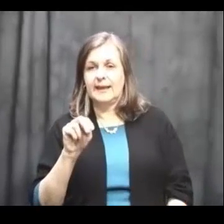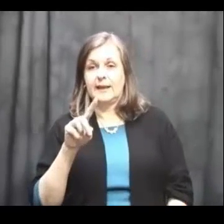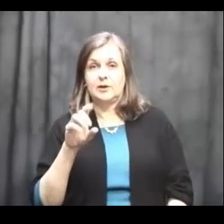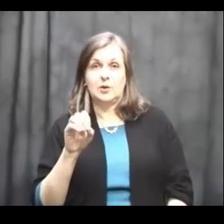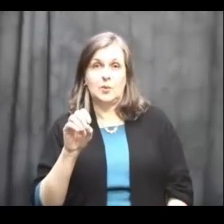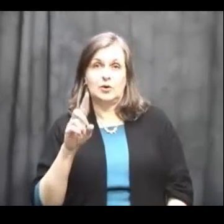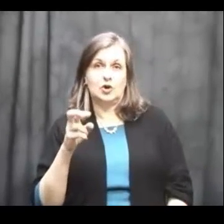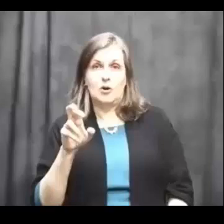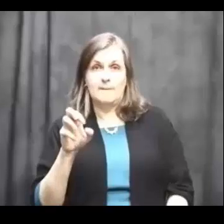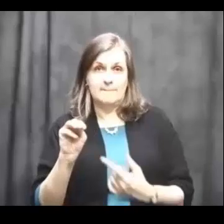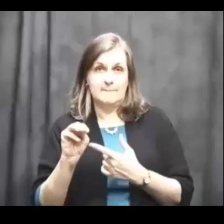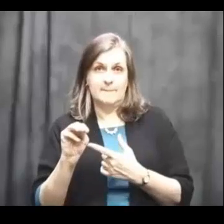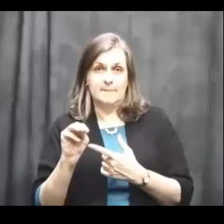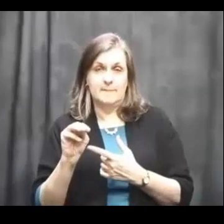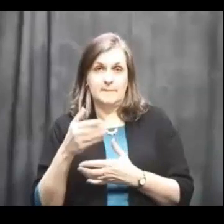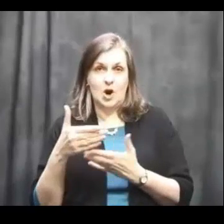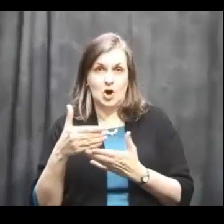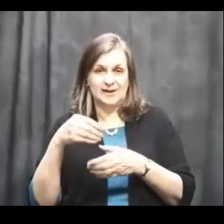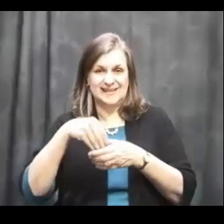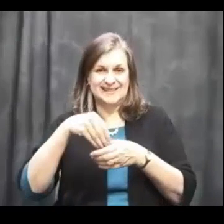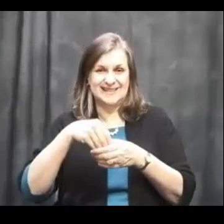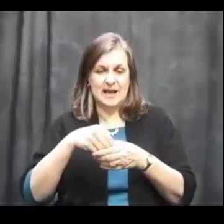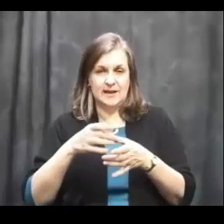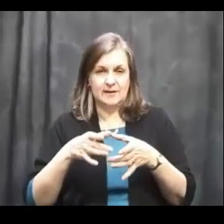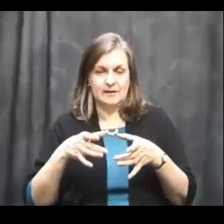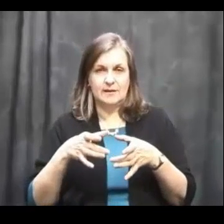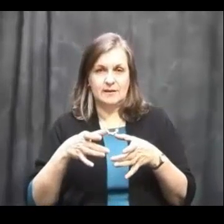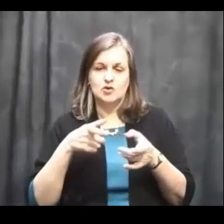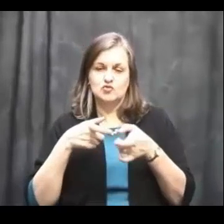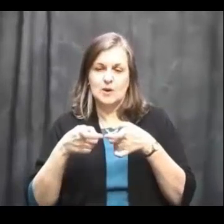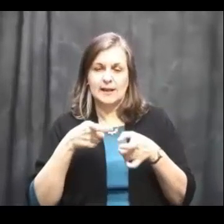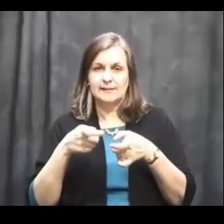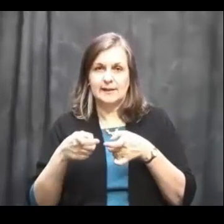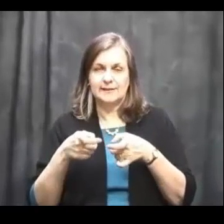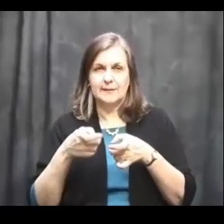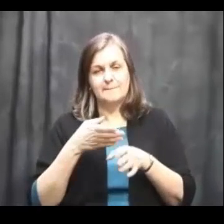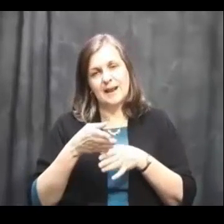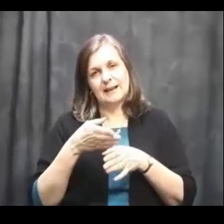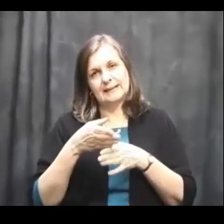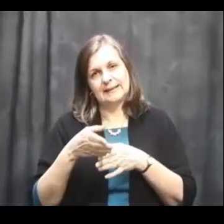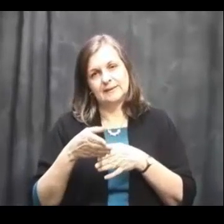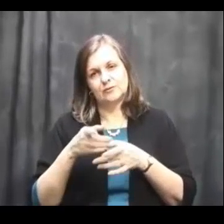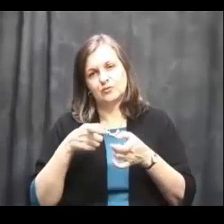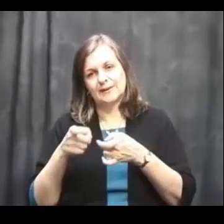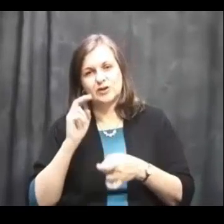so this is part of the endoderm layer on the inside helping to regulate